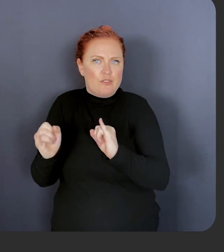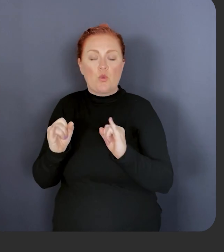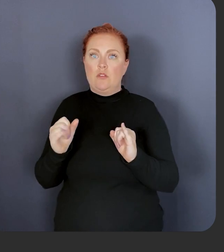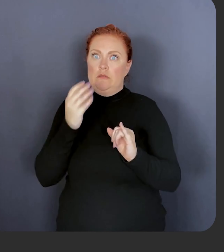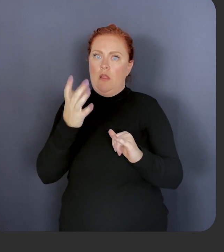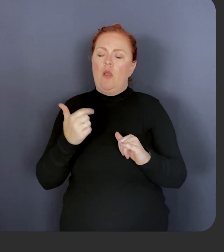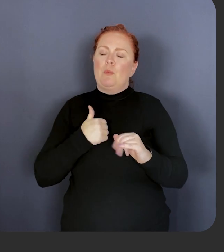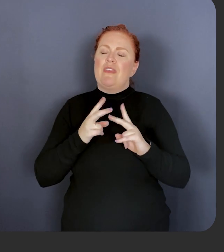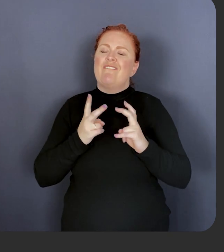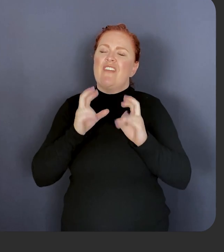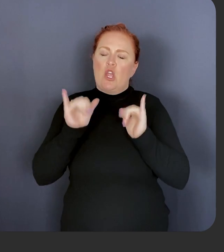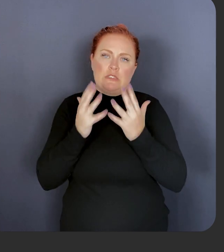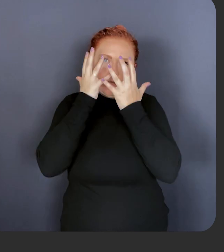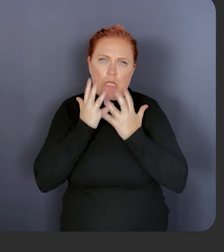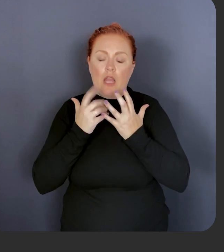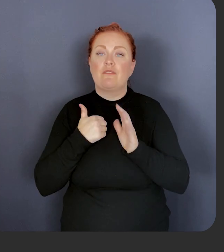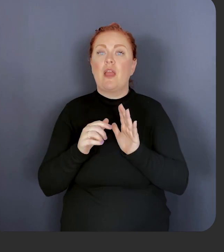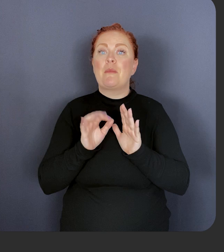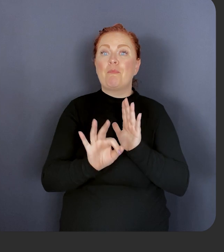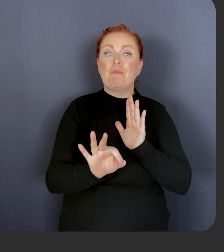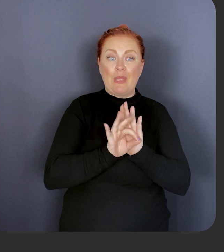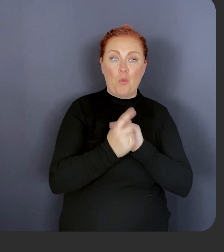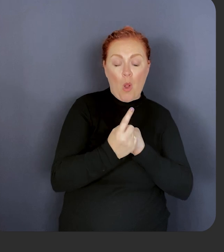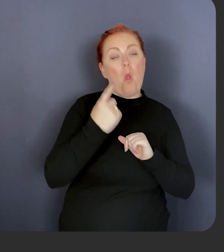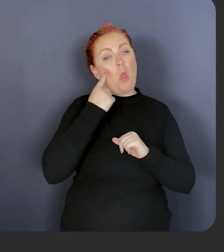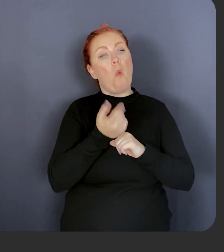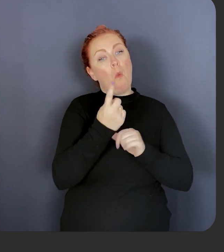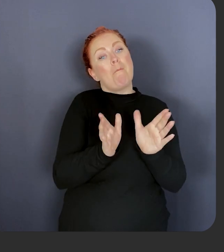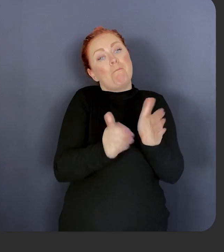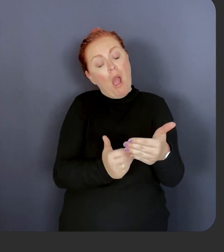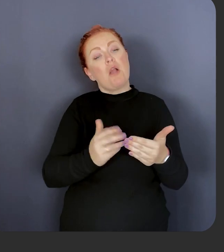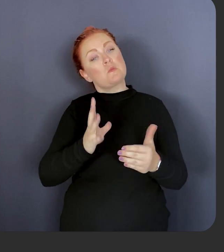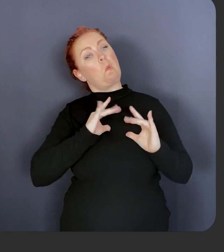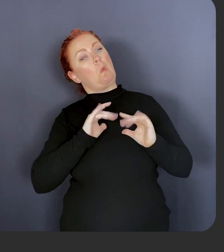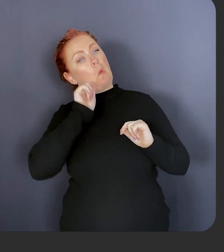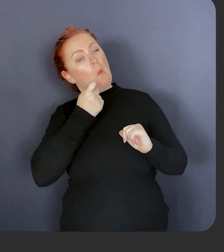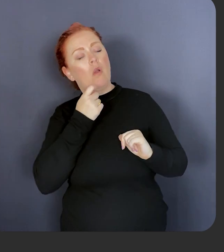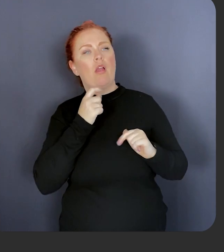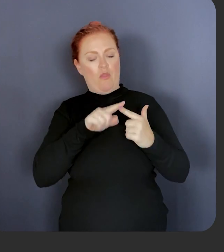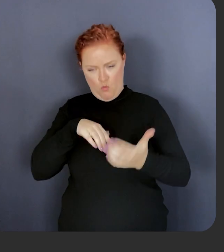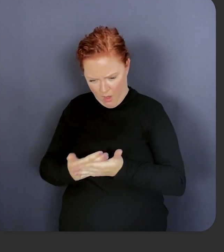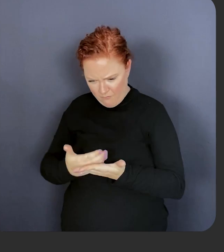I think I would be incredibly sad if I made this one because I thought that it was one box of dumplings,